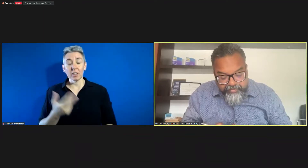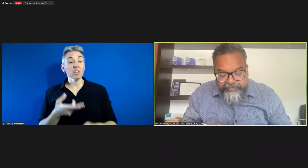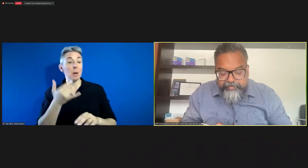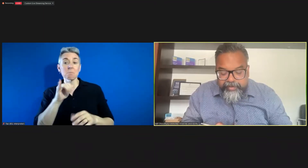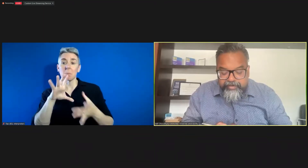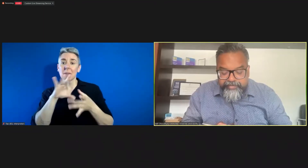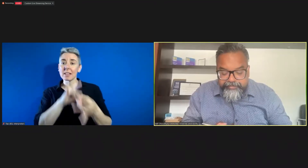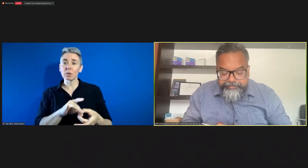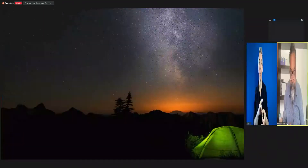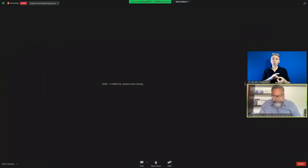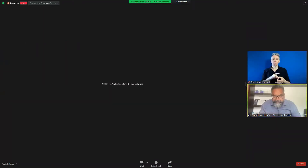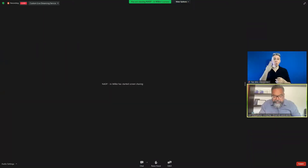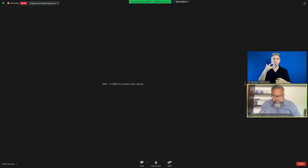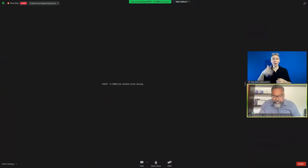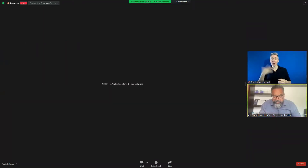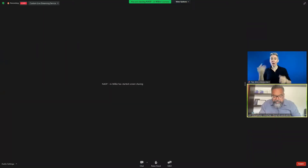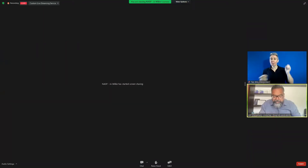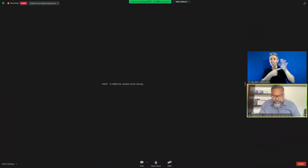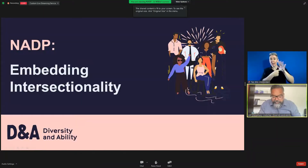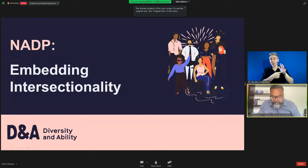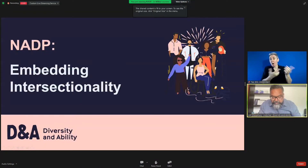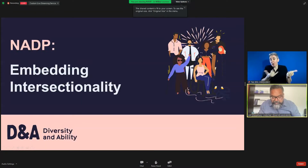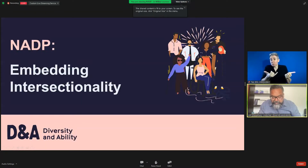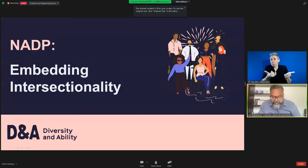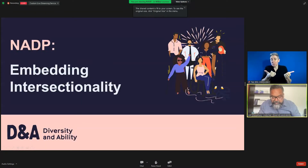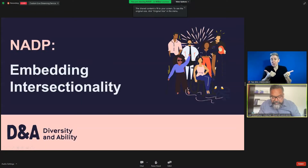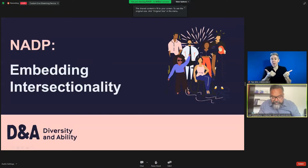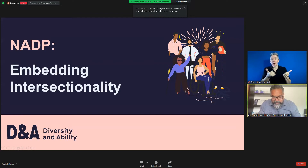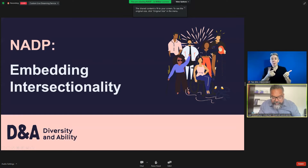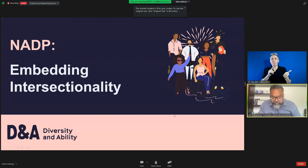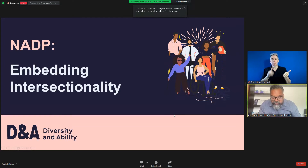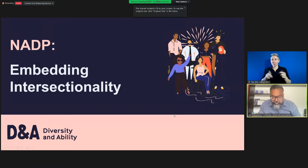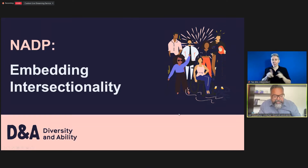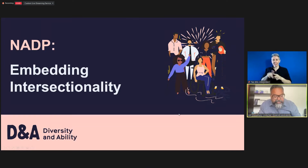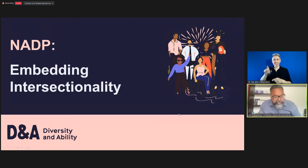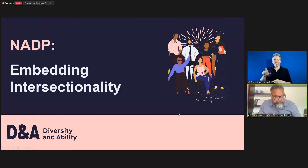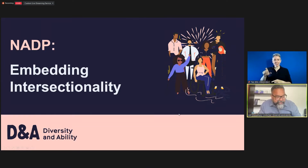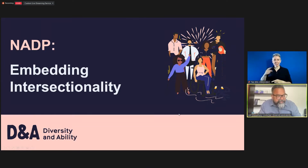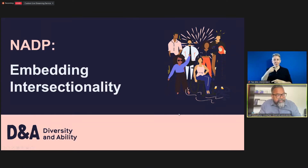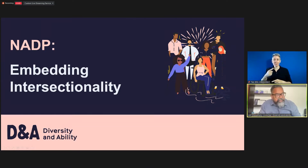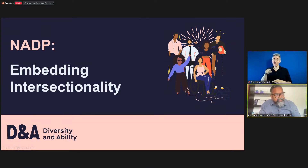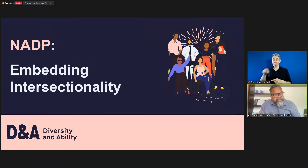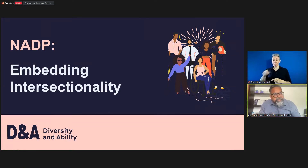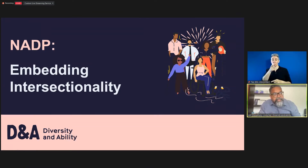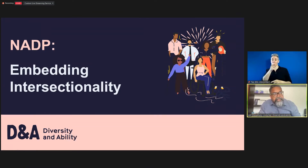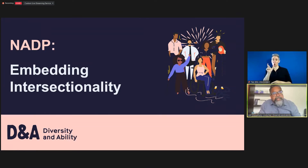a big part of it. But also Chiko, also said, Kimberly Crenshaw coined the term first in 1989.